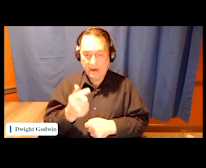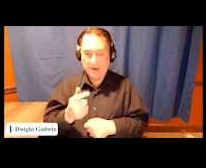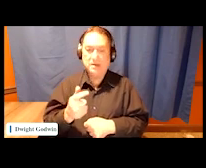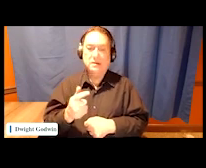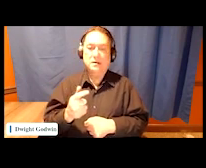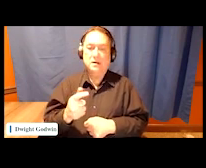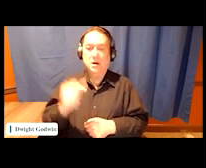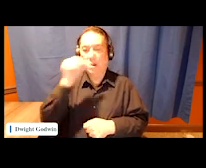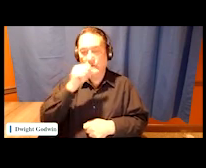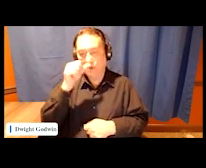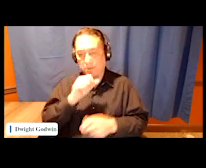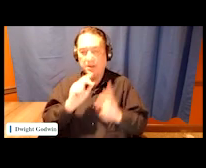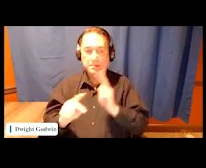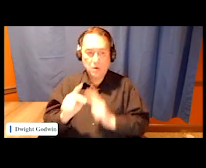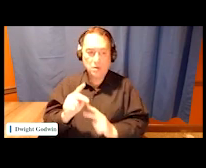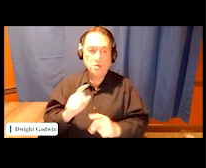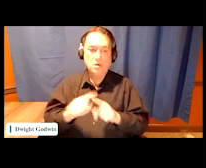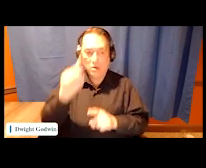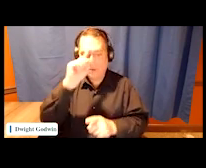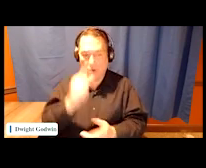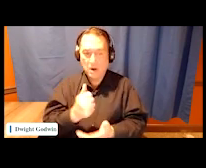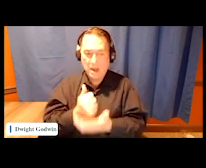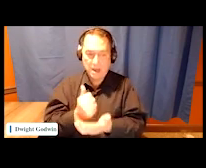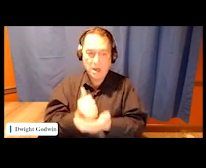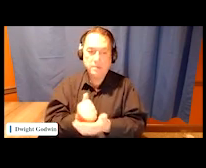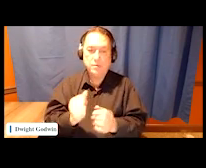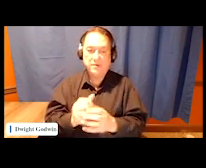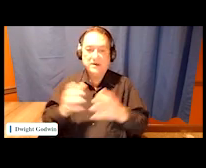We've already expanded the calls to include wellness checks,